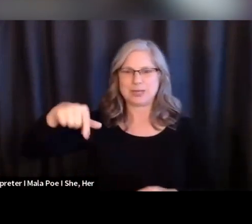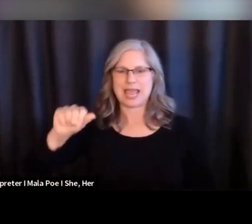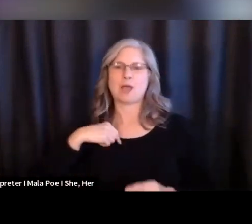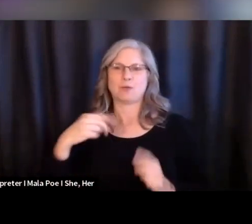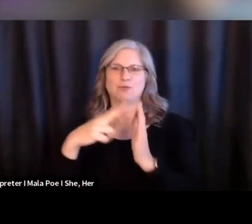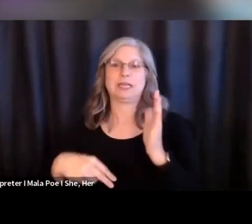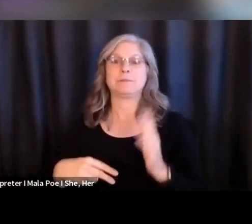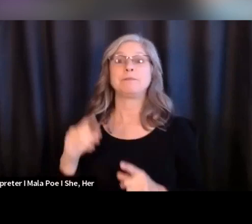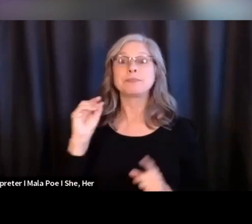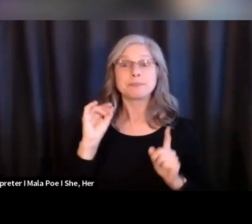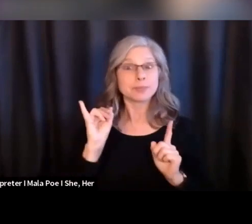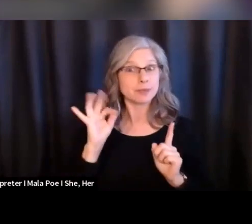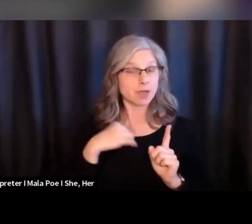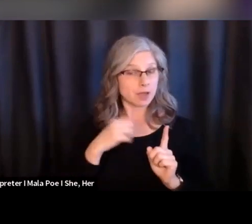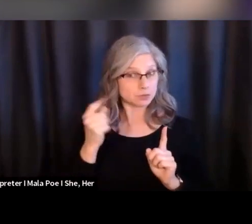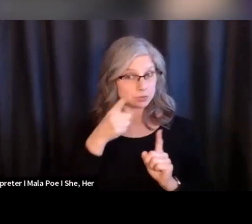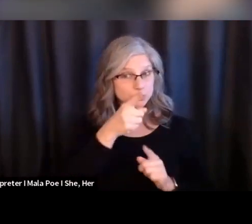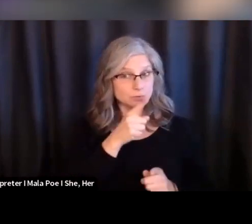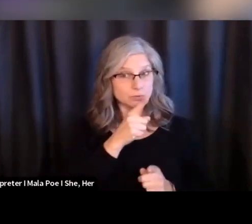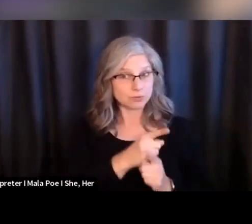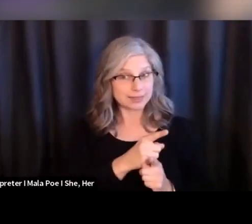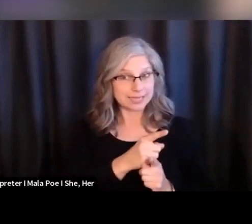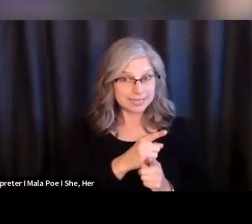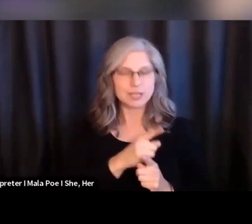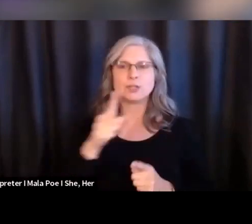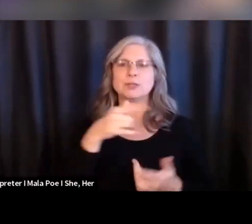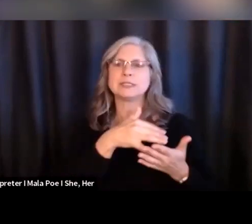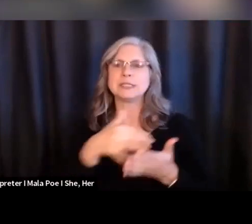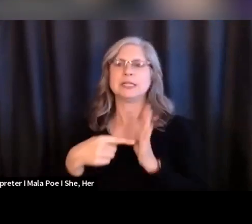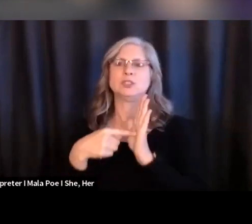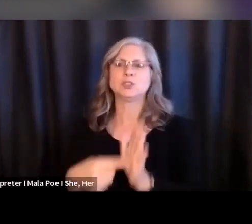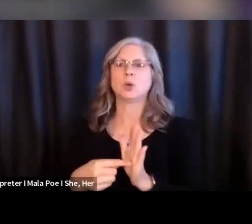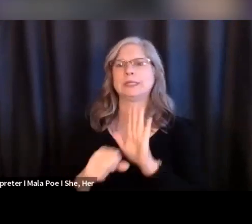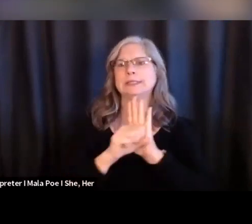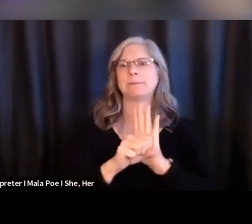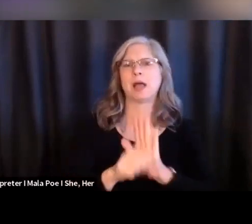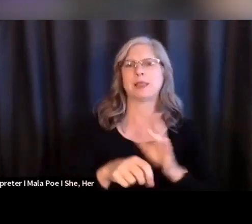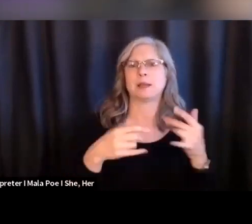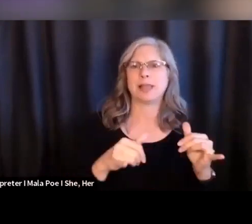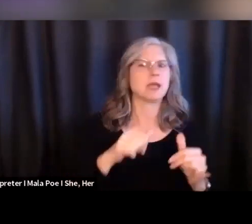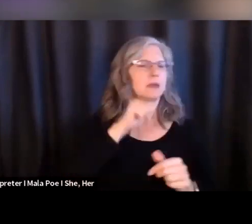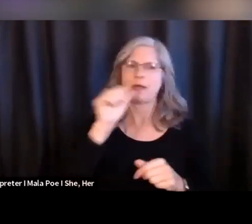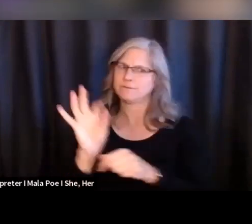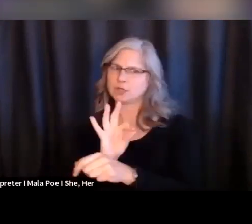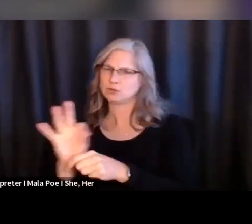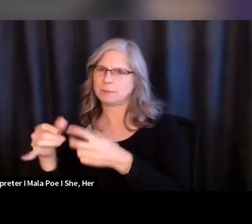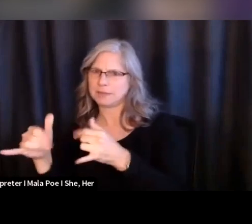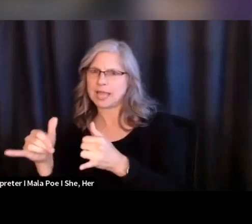“If I understood you correctly, your studies show that symbolic play- not functional play- facilitates language development”